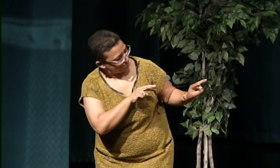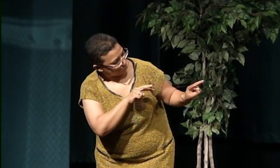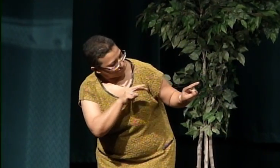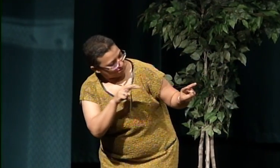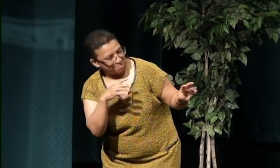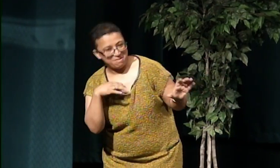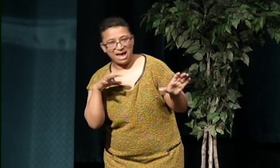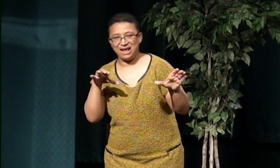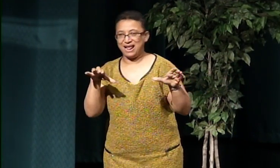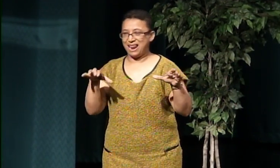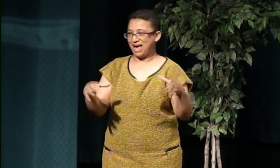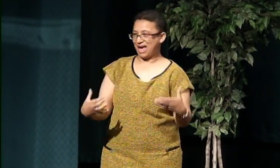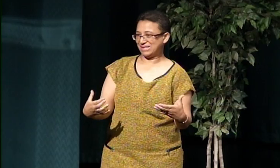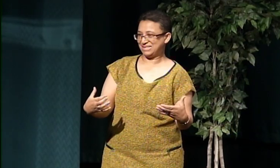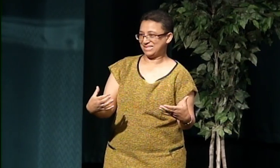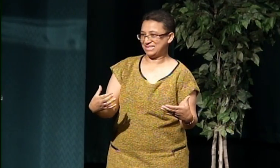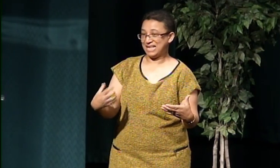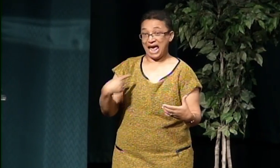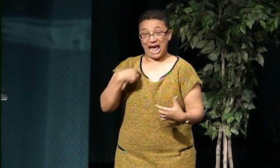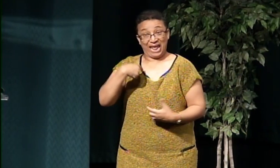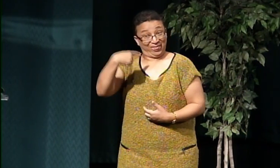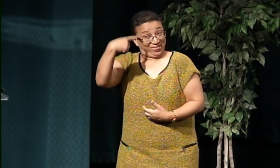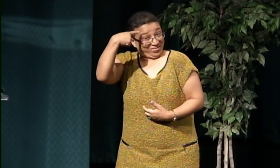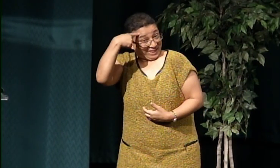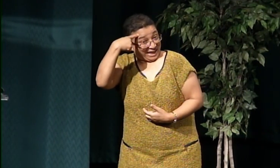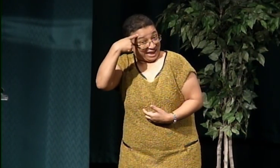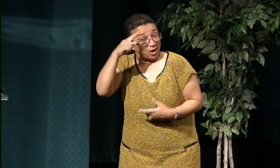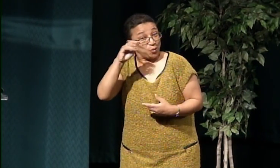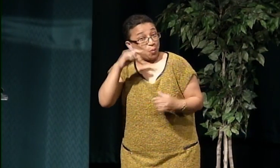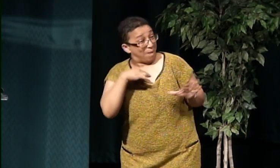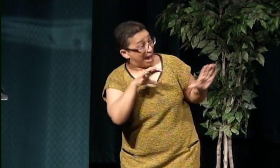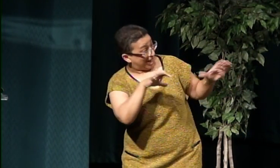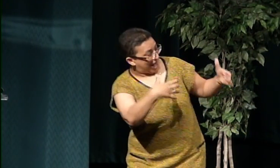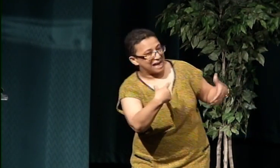And I looked around the class at my classmates